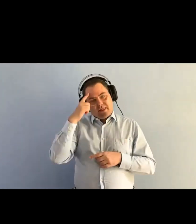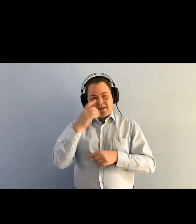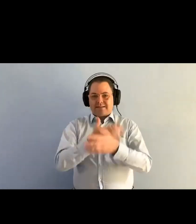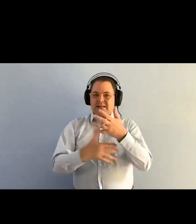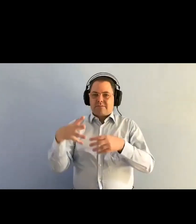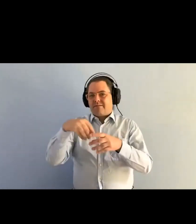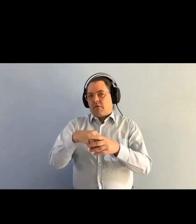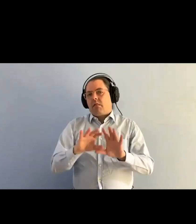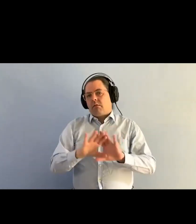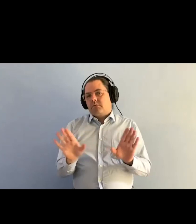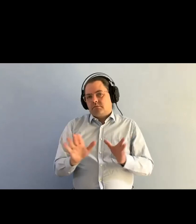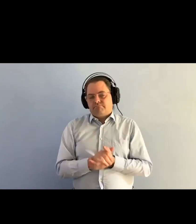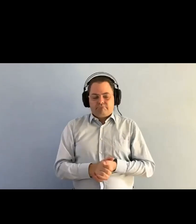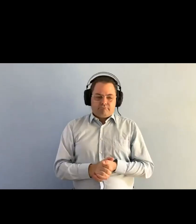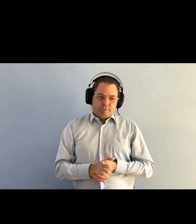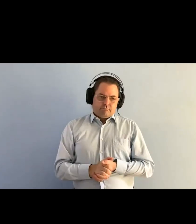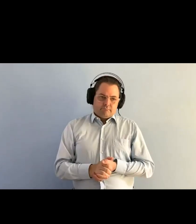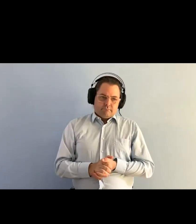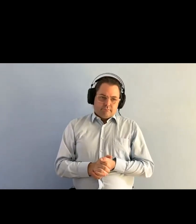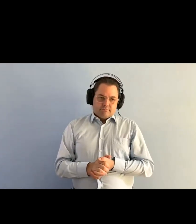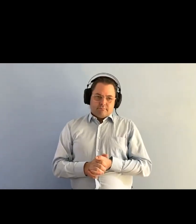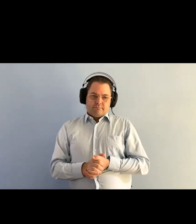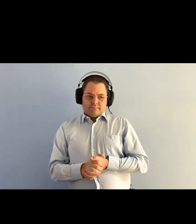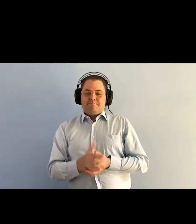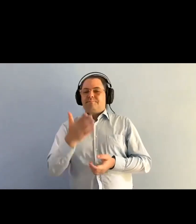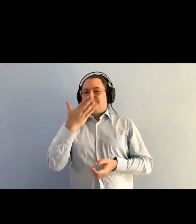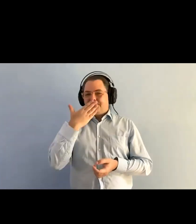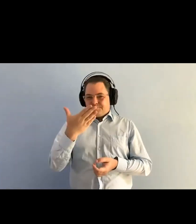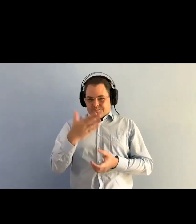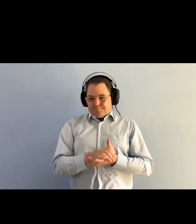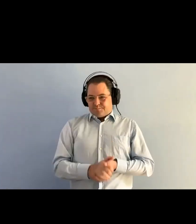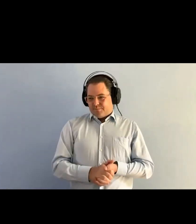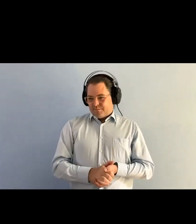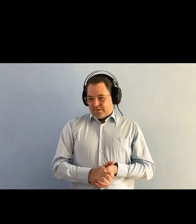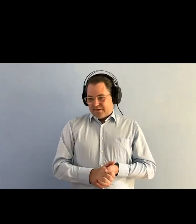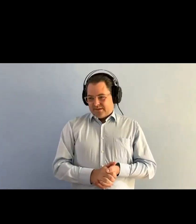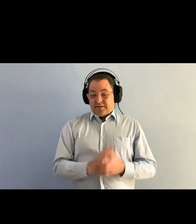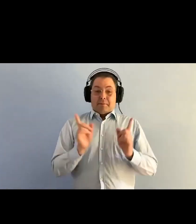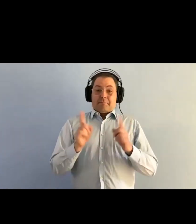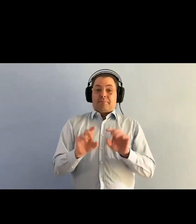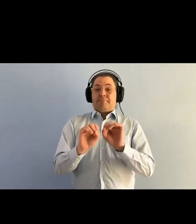strategy and every country and regional and more local level.